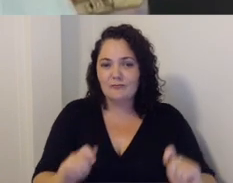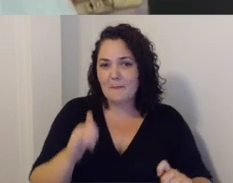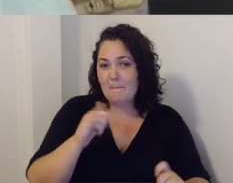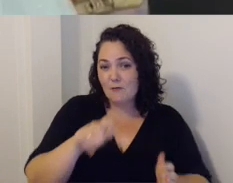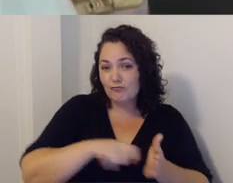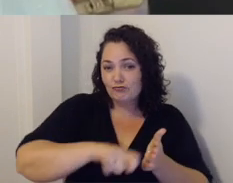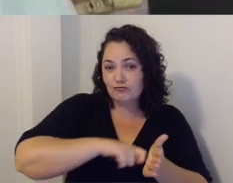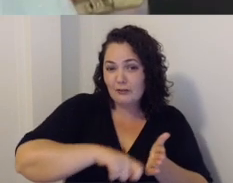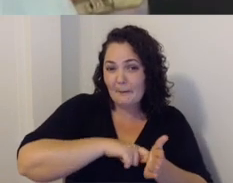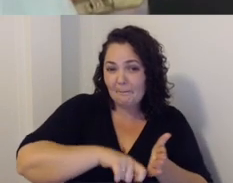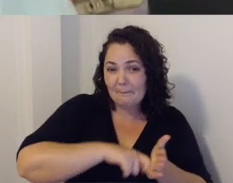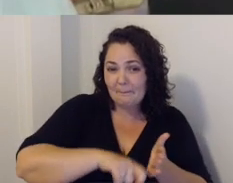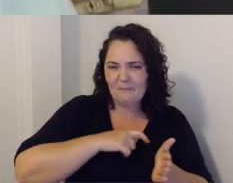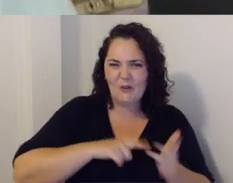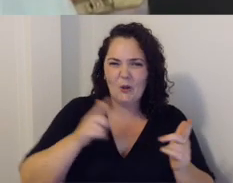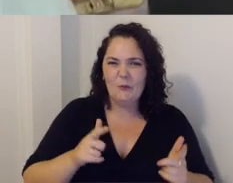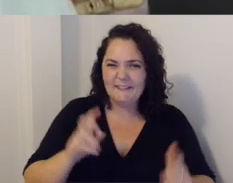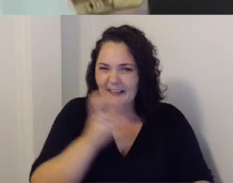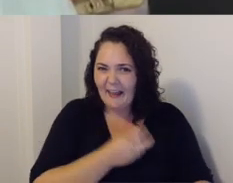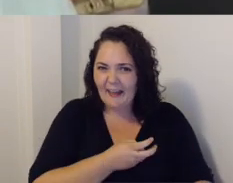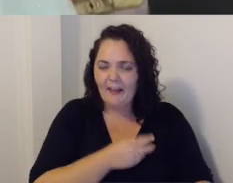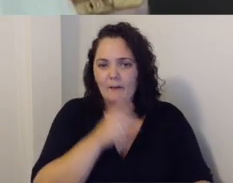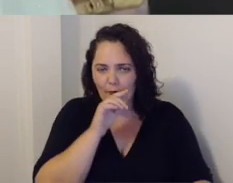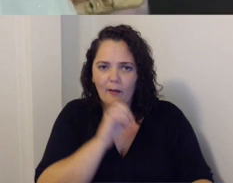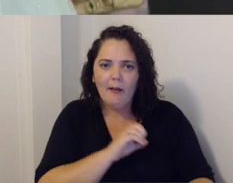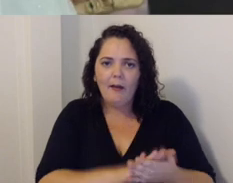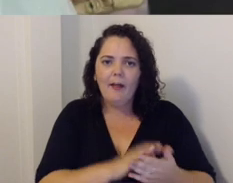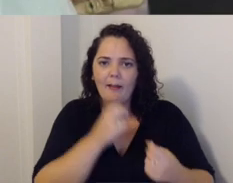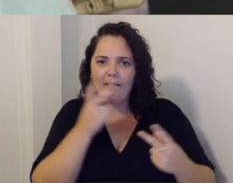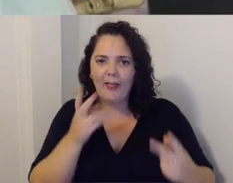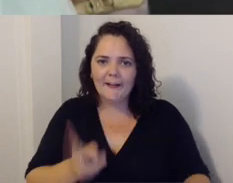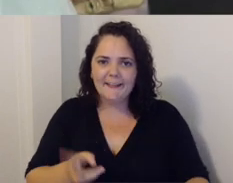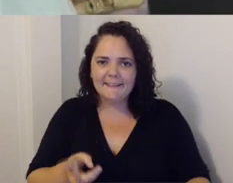some of your dry ground and then put the darkness back down again alright and I'm going to get in